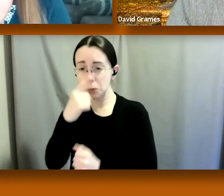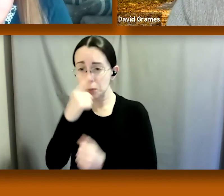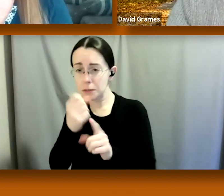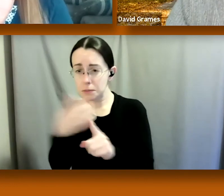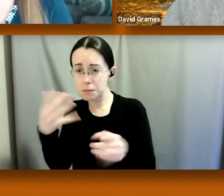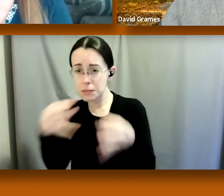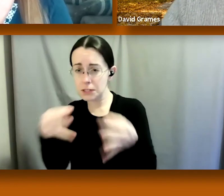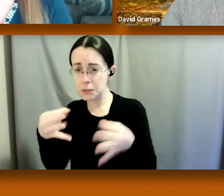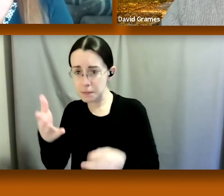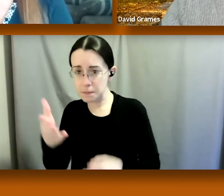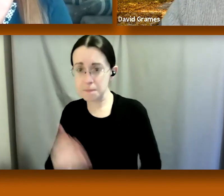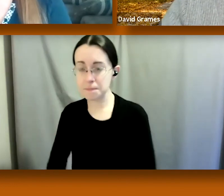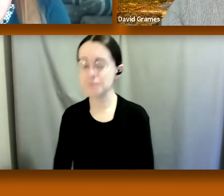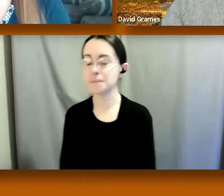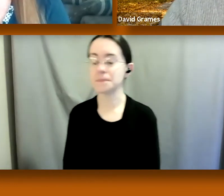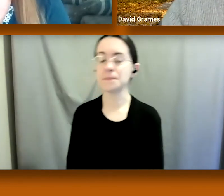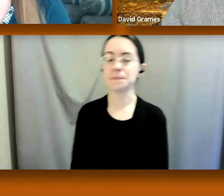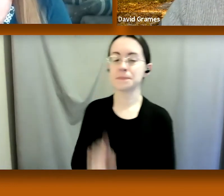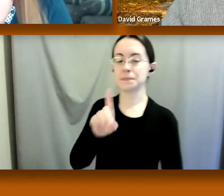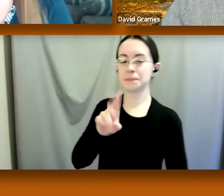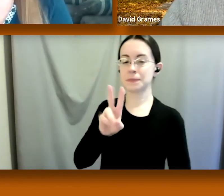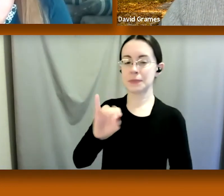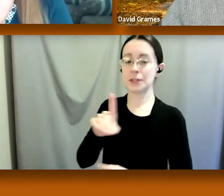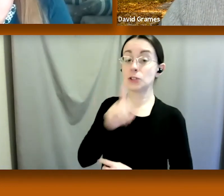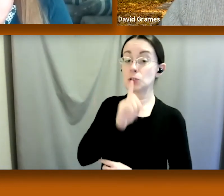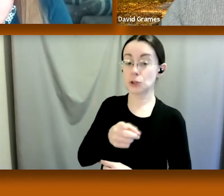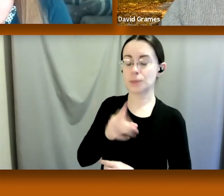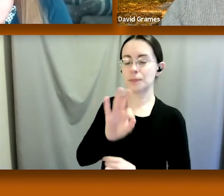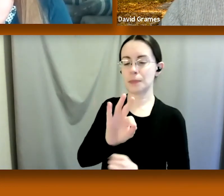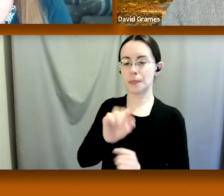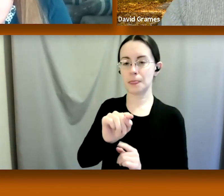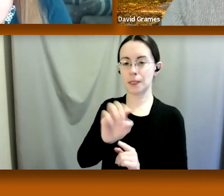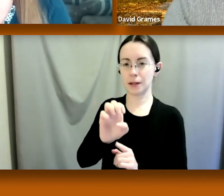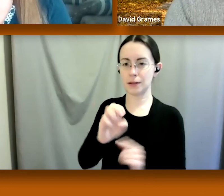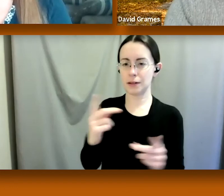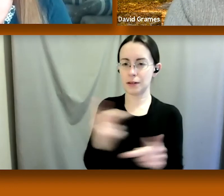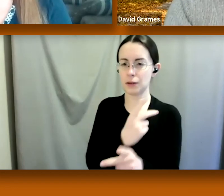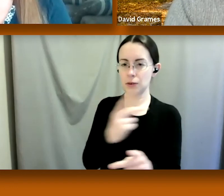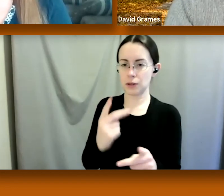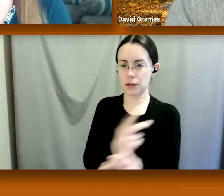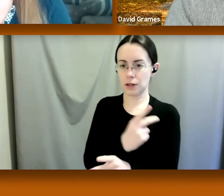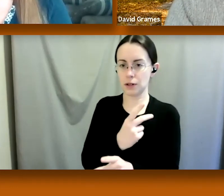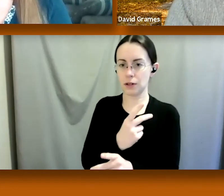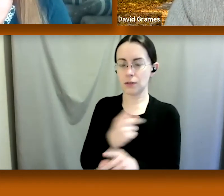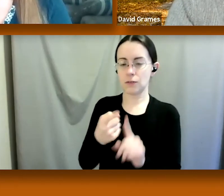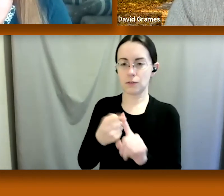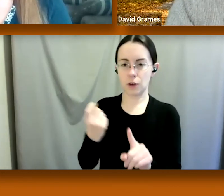David: Sure. Um, so, the FTE is calculated on, um, the full-time employee.